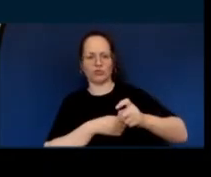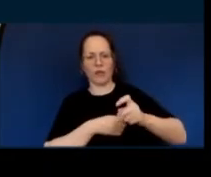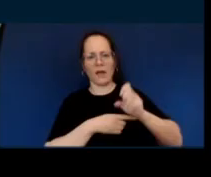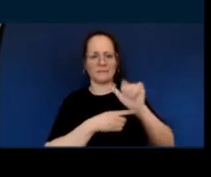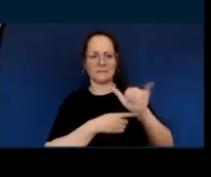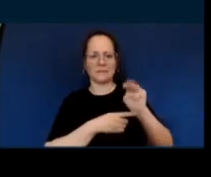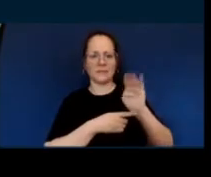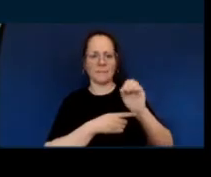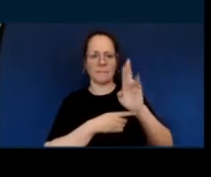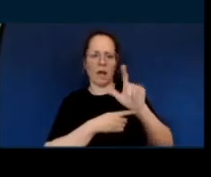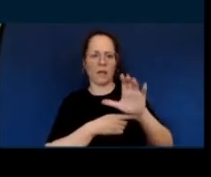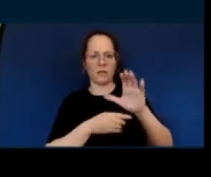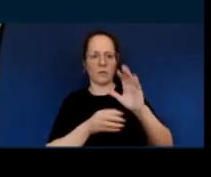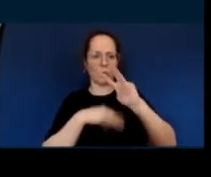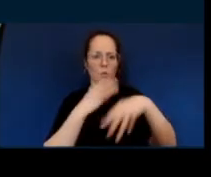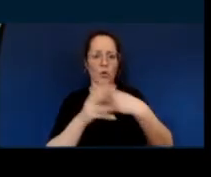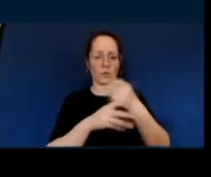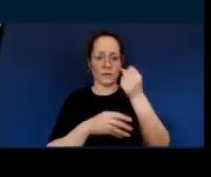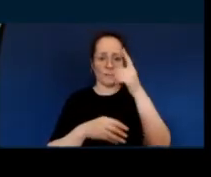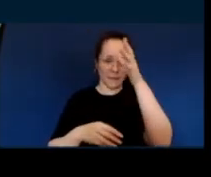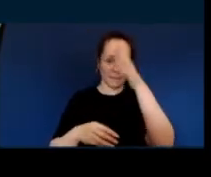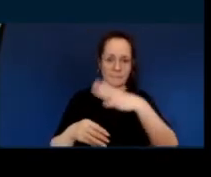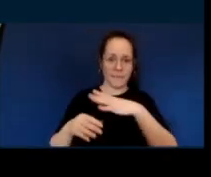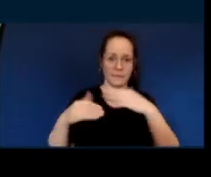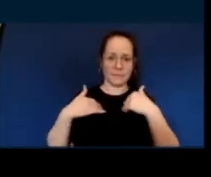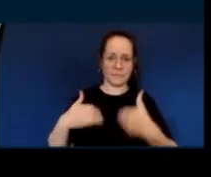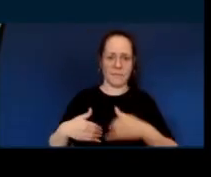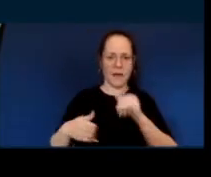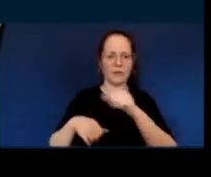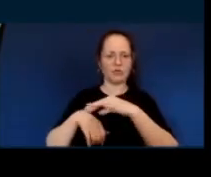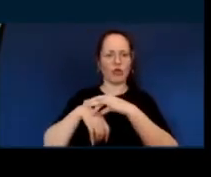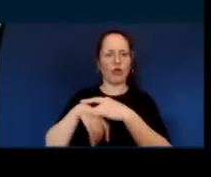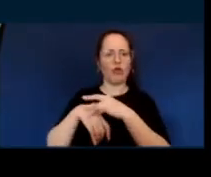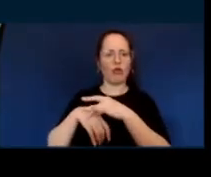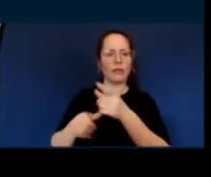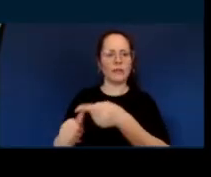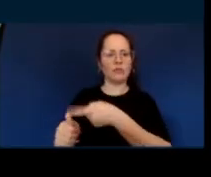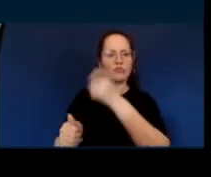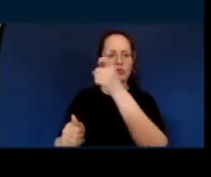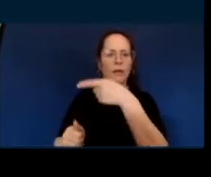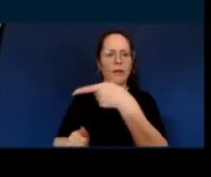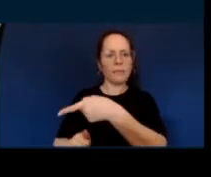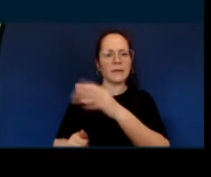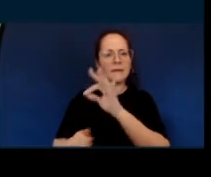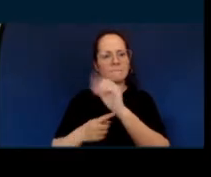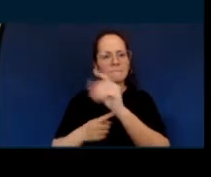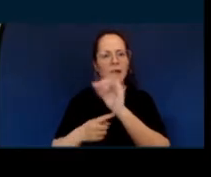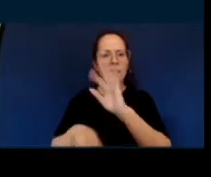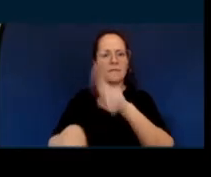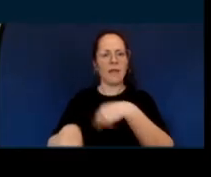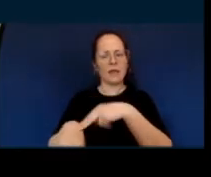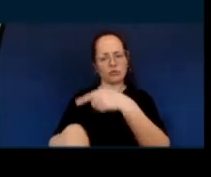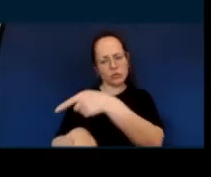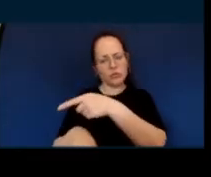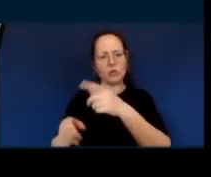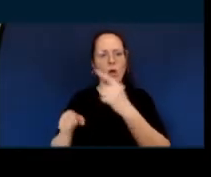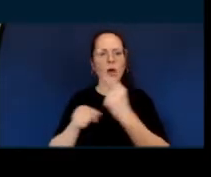WORLD AS MAN'S BODY IS PART OF THE EARTHLY ROUND, HE'S FACT OFINATE AND YOU ARE THEREFORE APPROPRIATE FOR SCIENTIFIC STUDY.